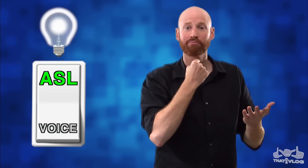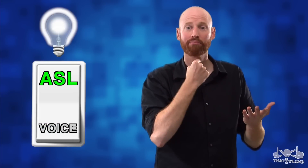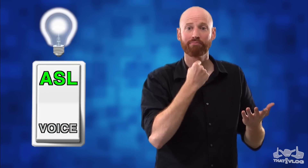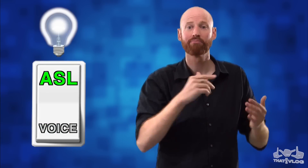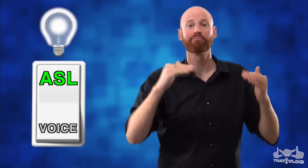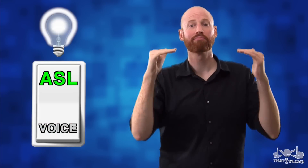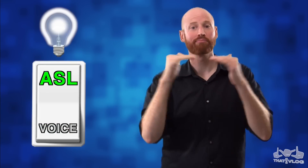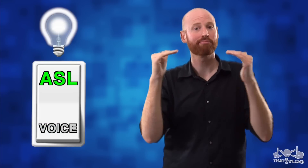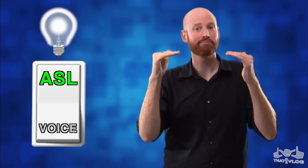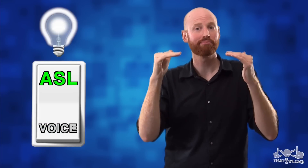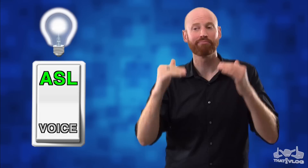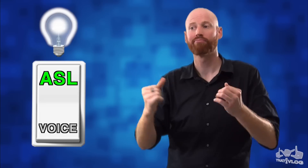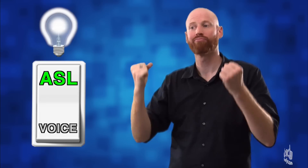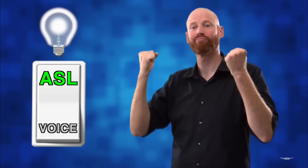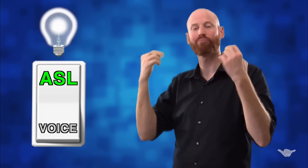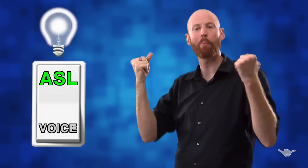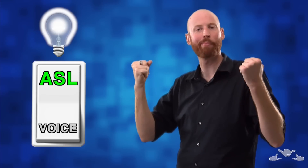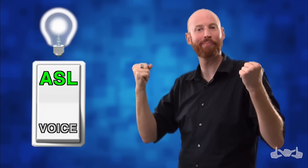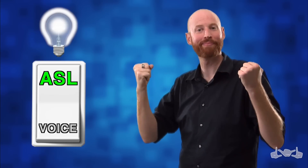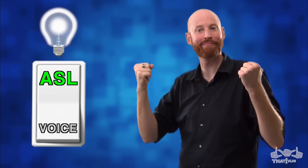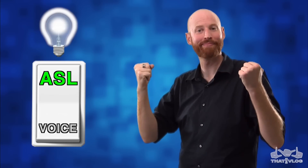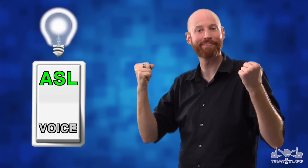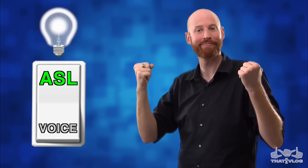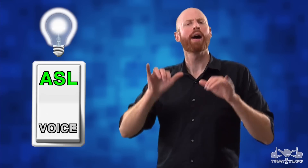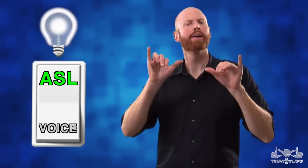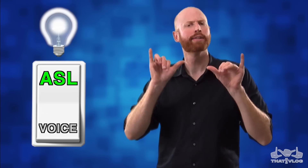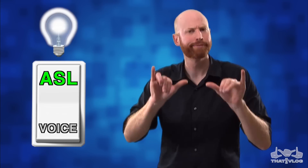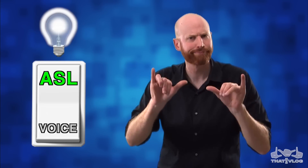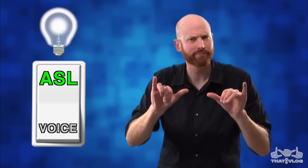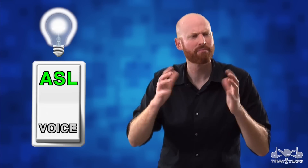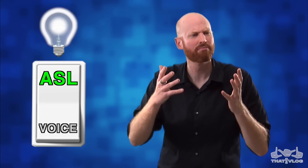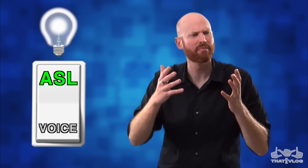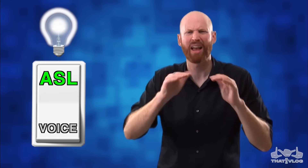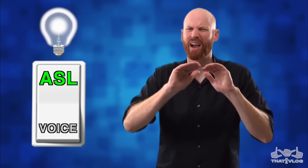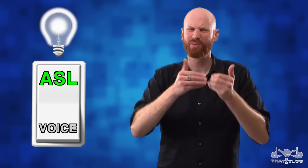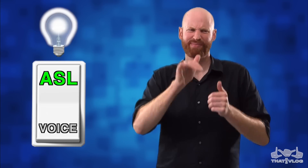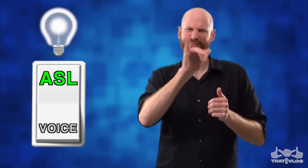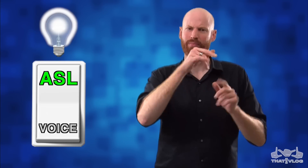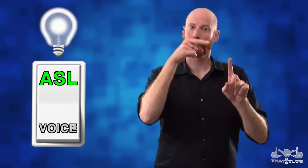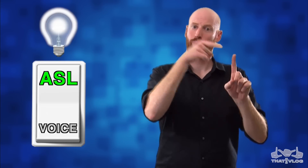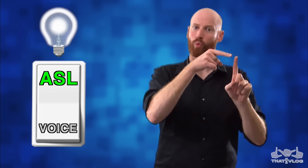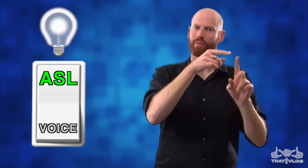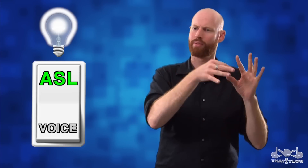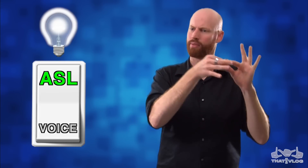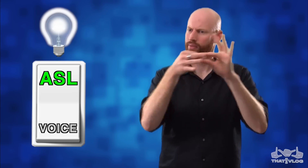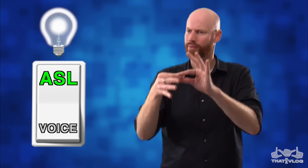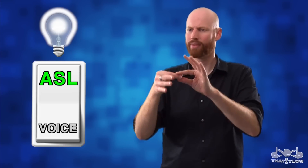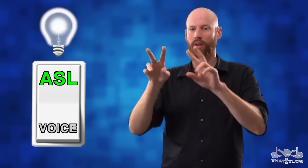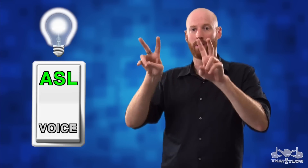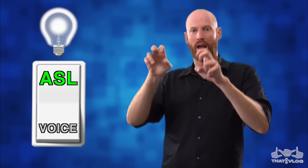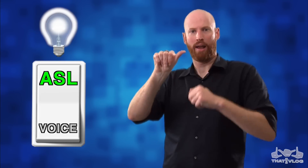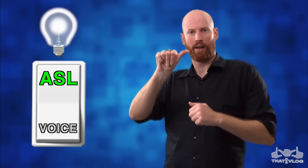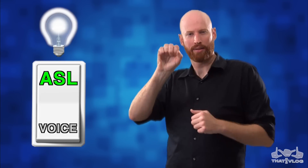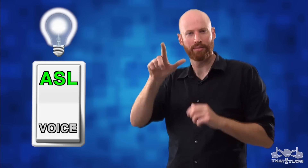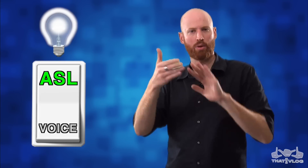So, "Voice Off," means "ASL On!" Alright, so how does that point